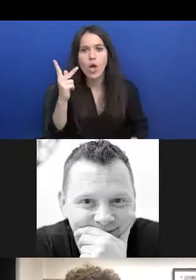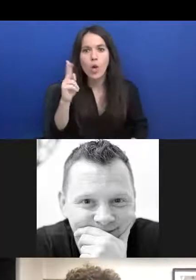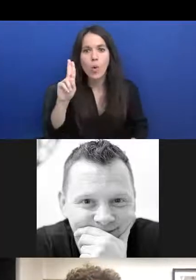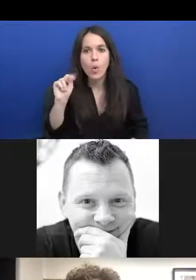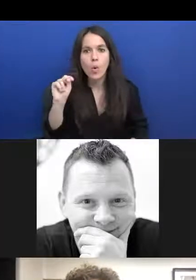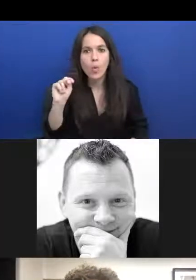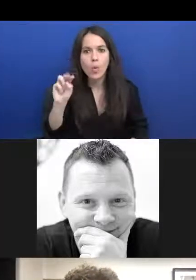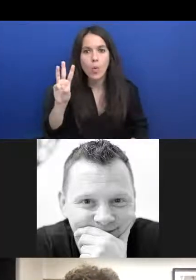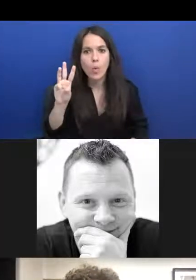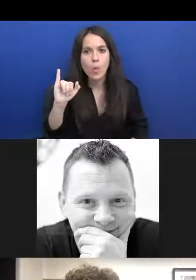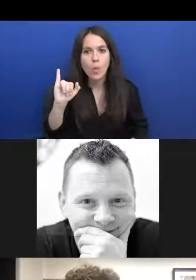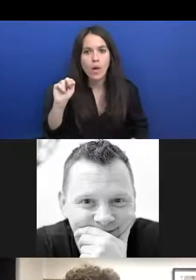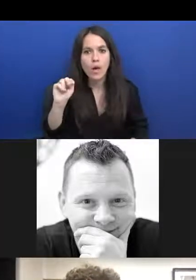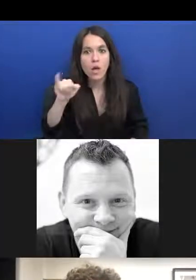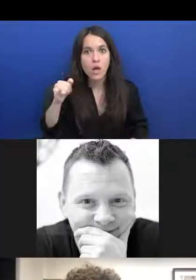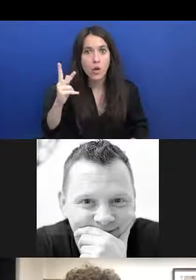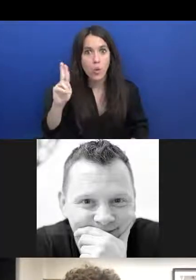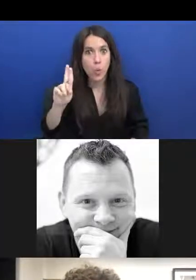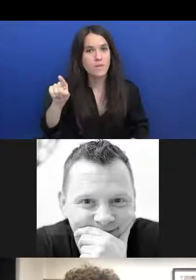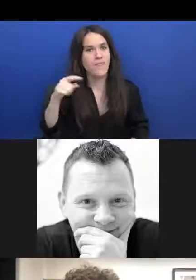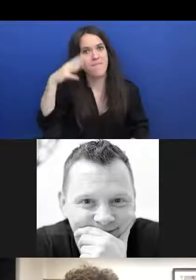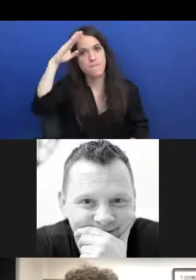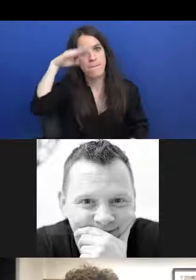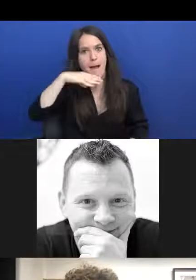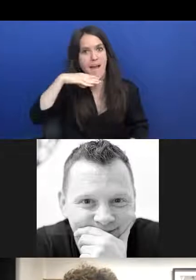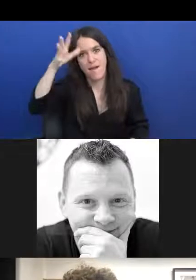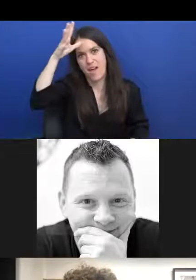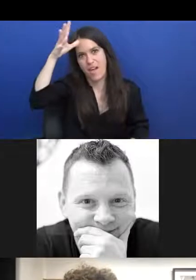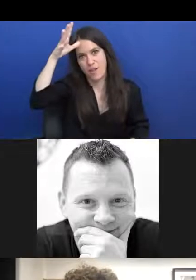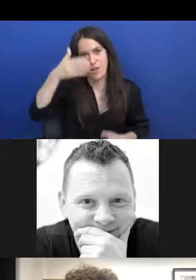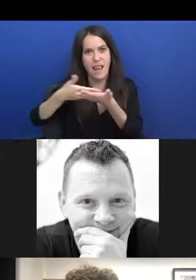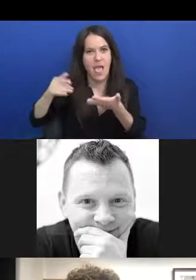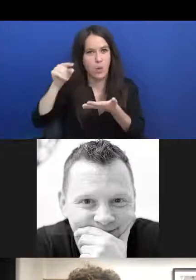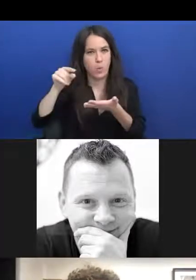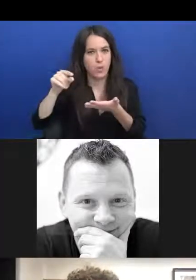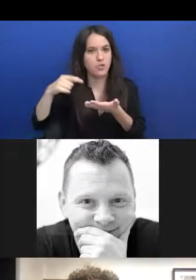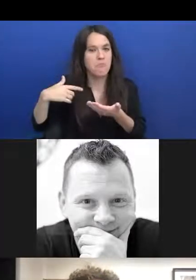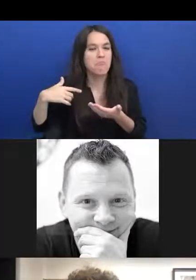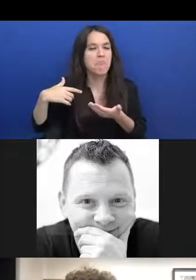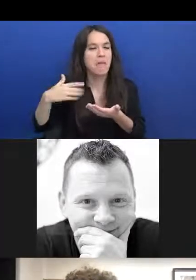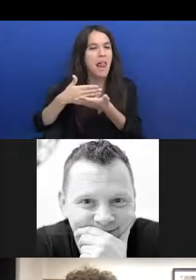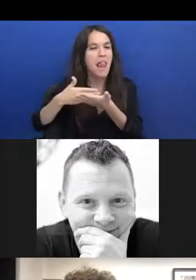ownership ideology which is quite widespread around northern Australia you own the language